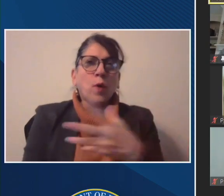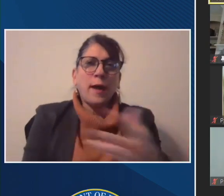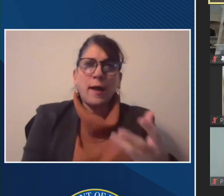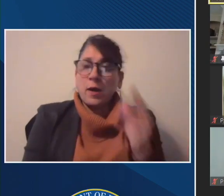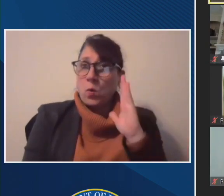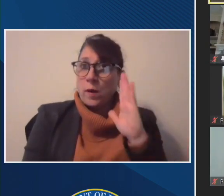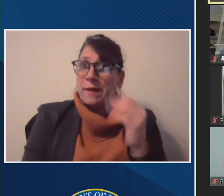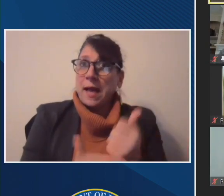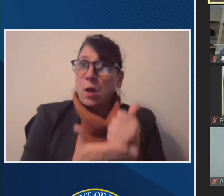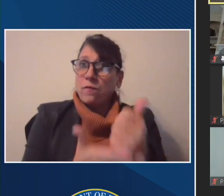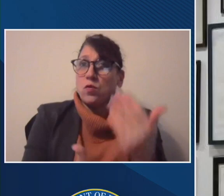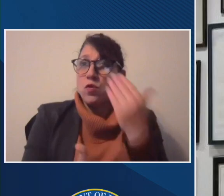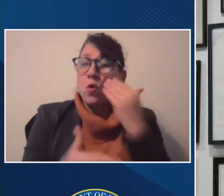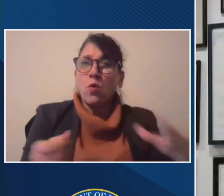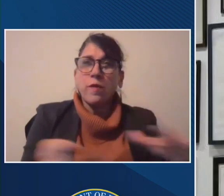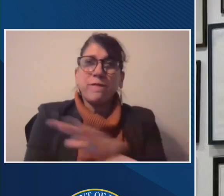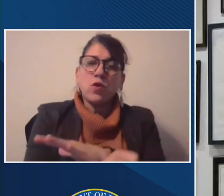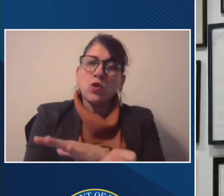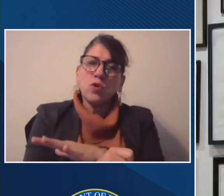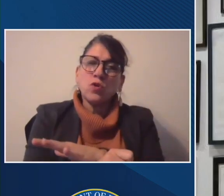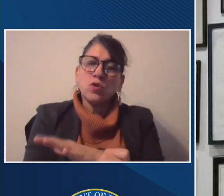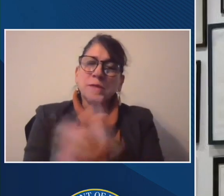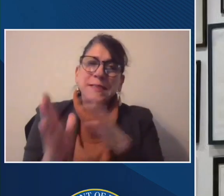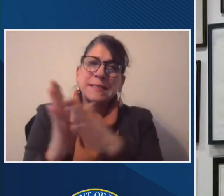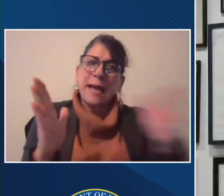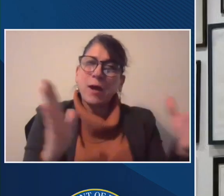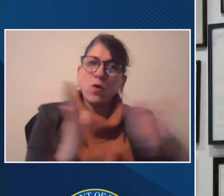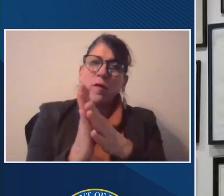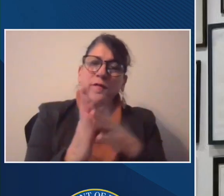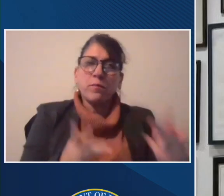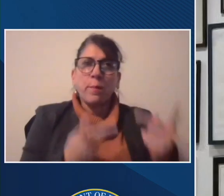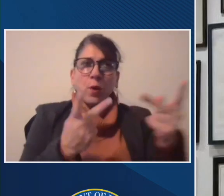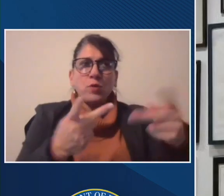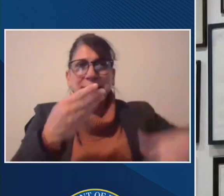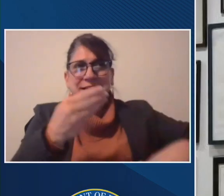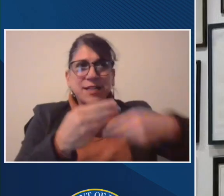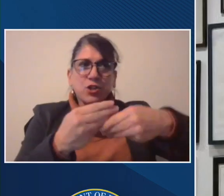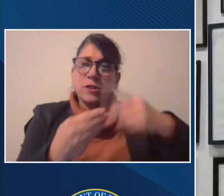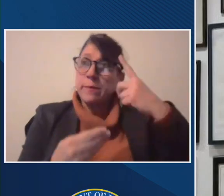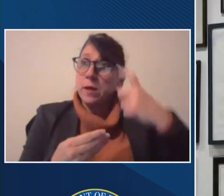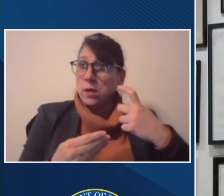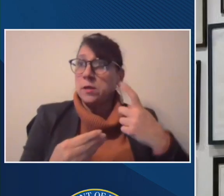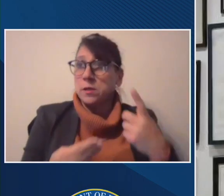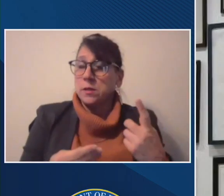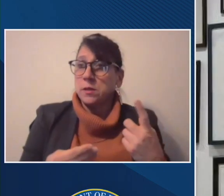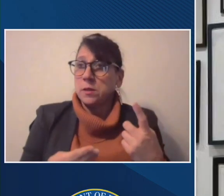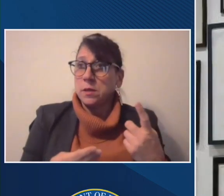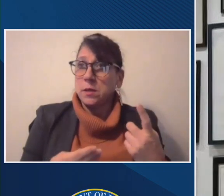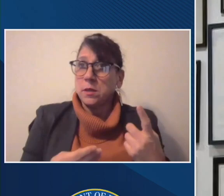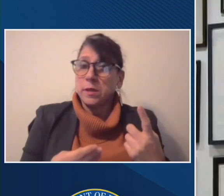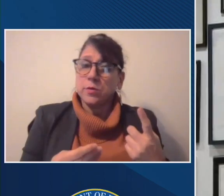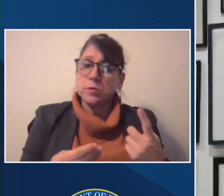know the full scale of proposed additions because there is an element of overall